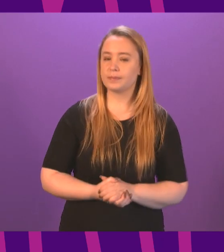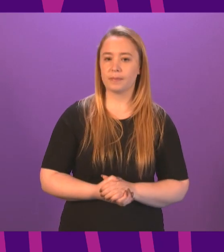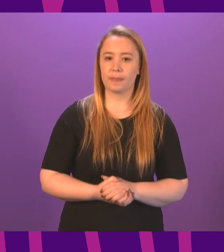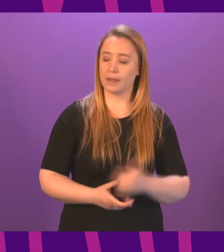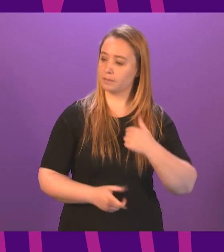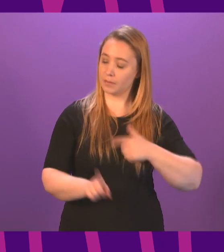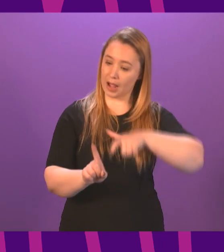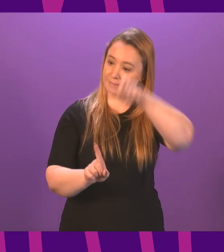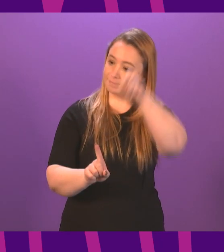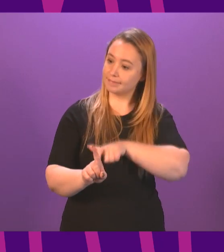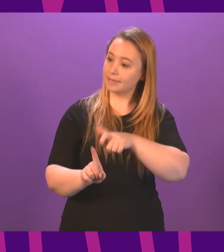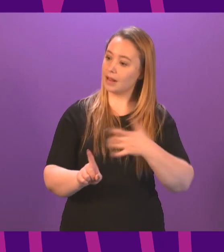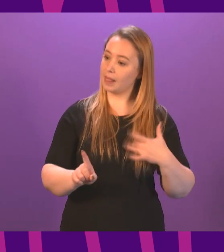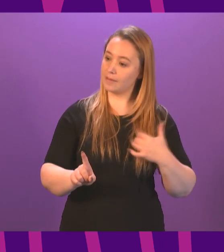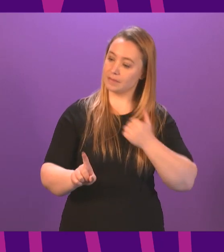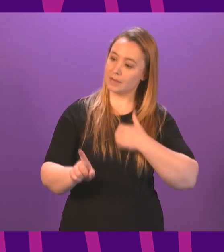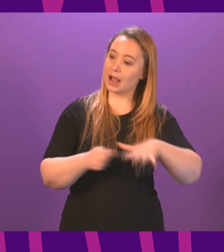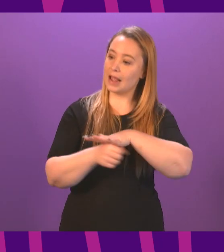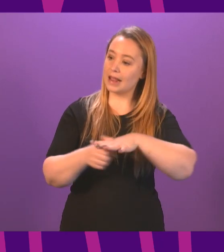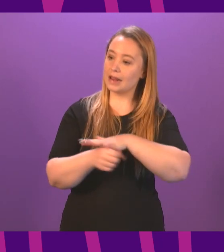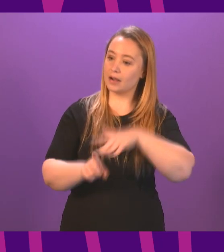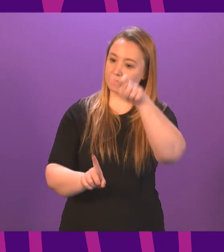not attempt cardiopulmonary resuscitation ” notice imposed on her during a three-day